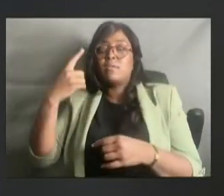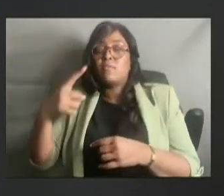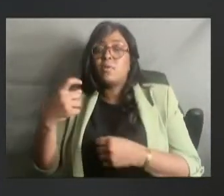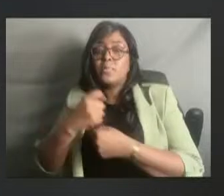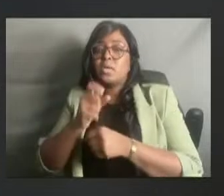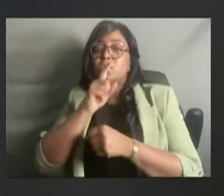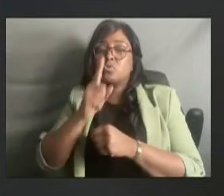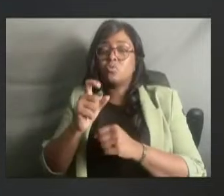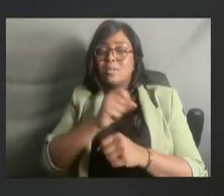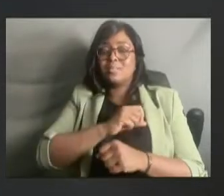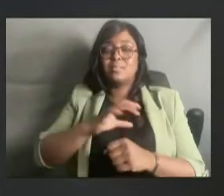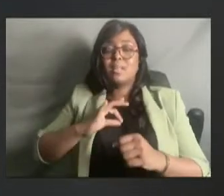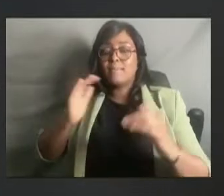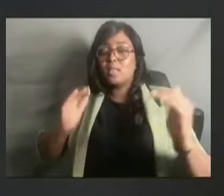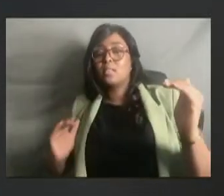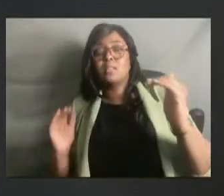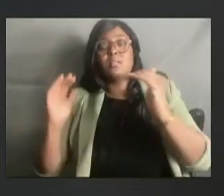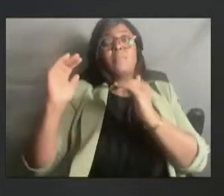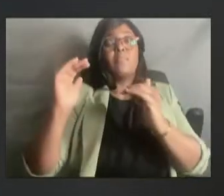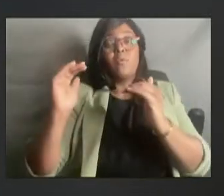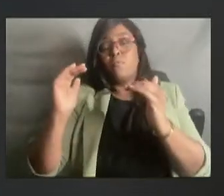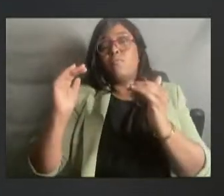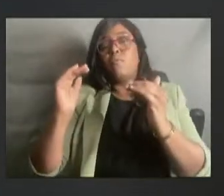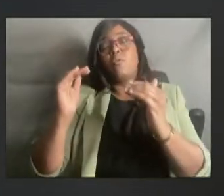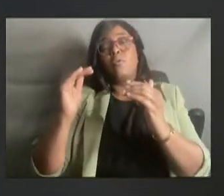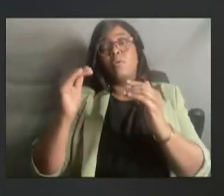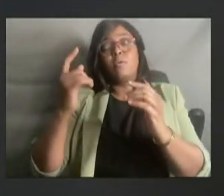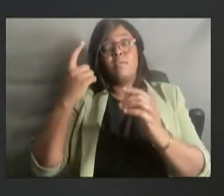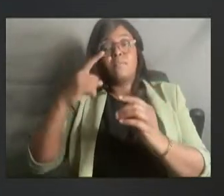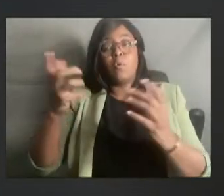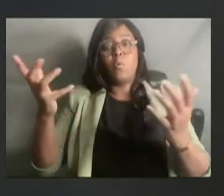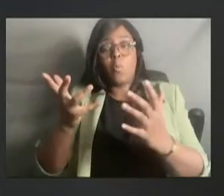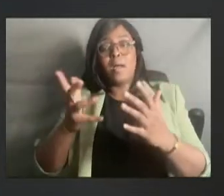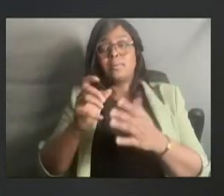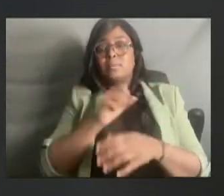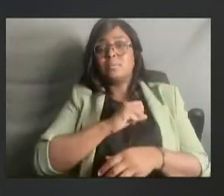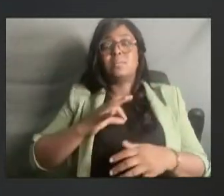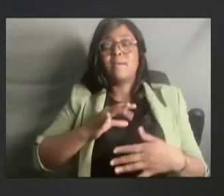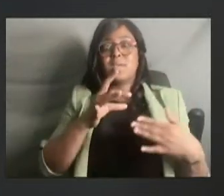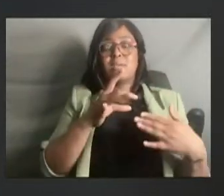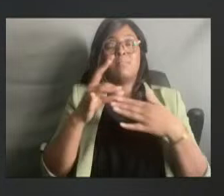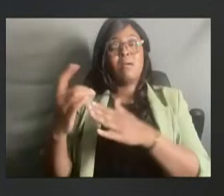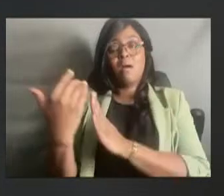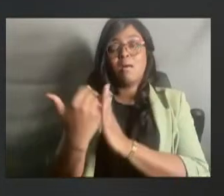paraprofessionals that aren't in that mix really are to bring our